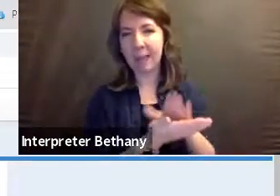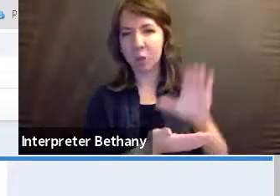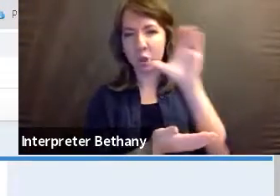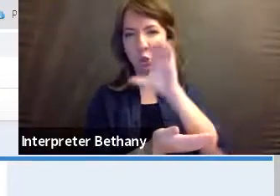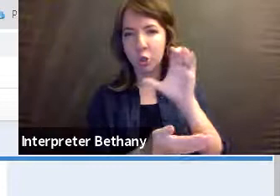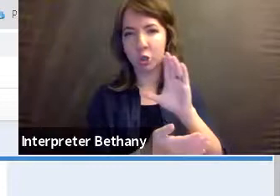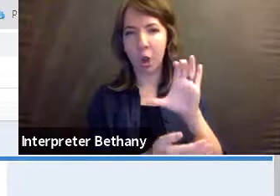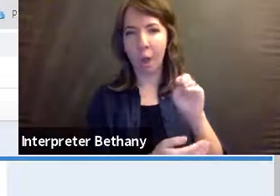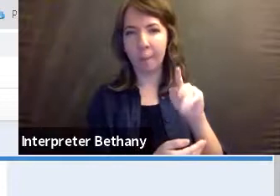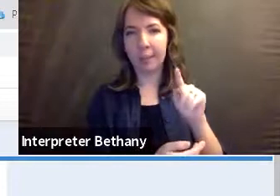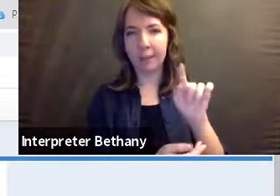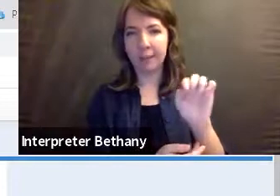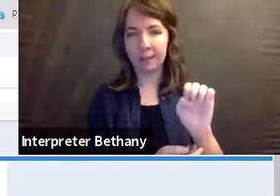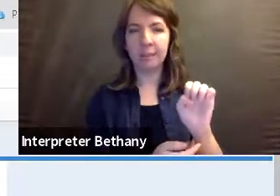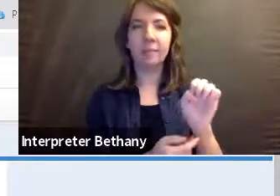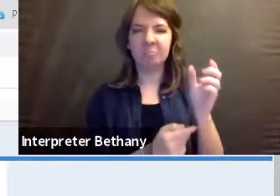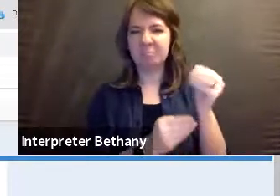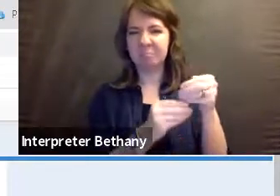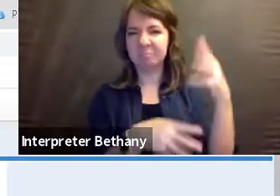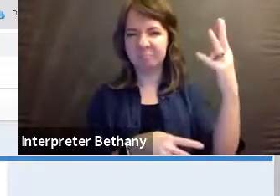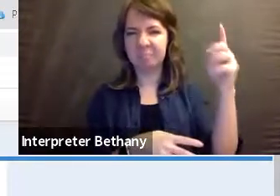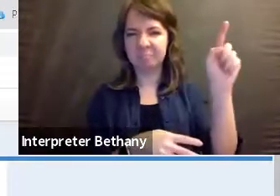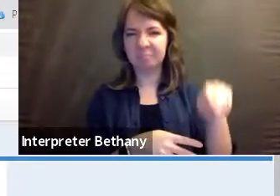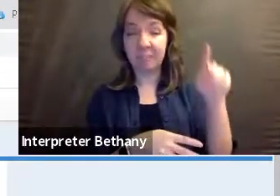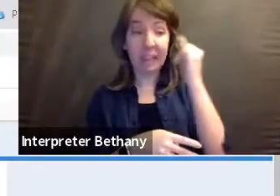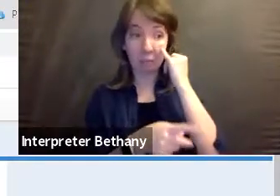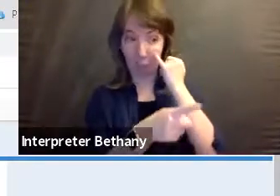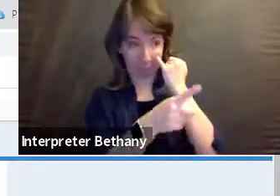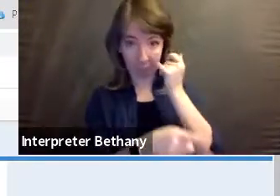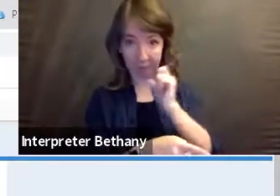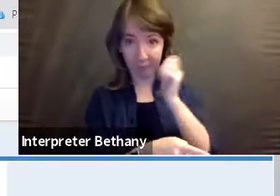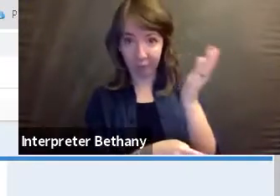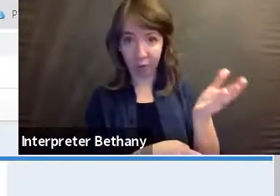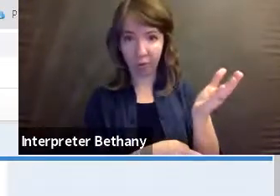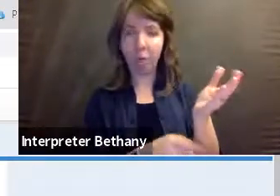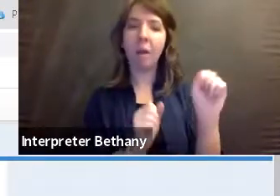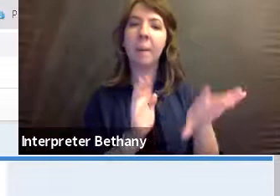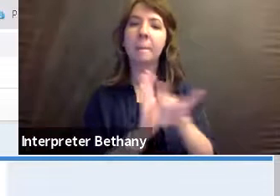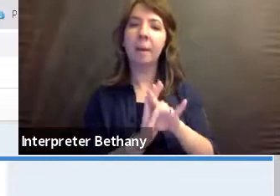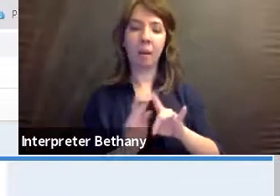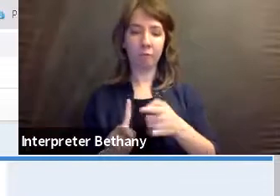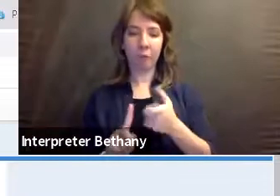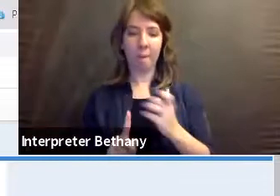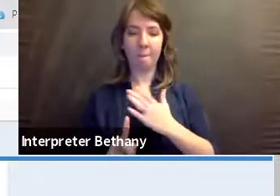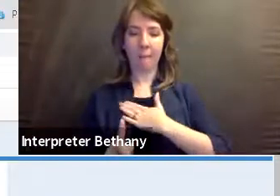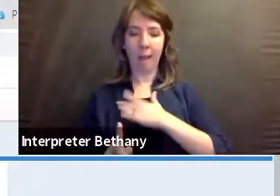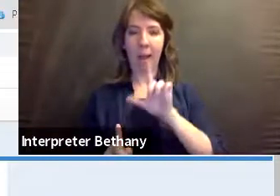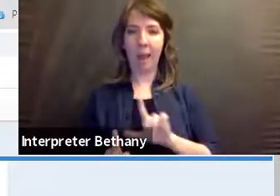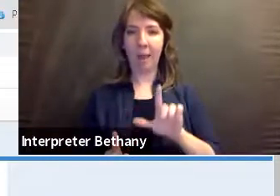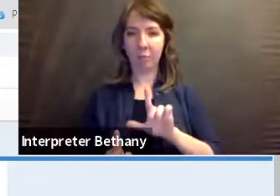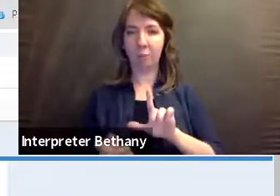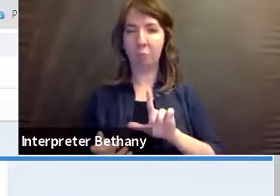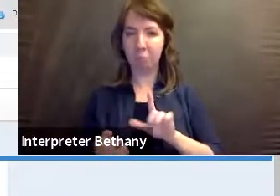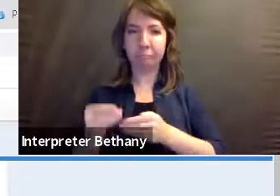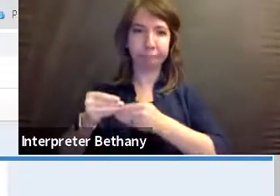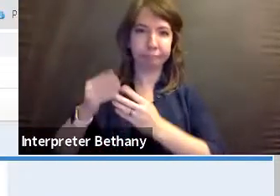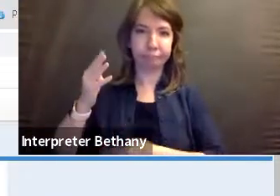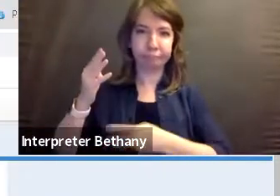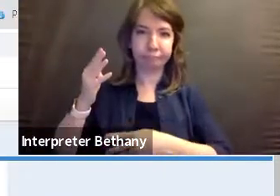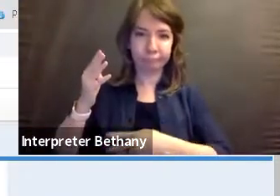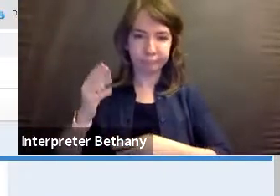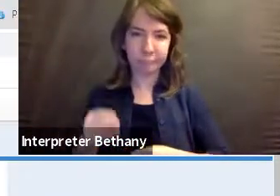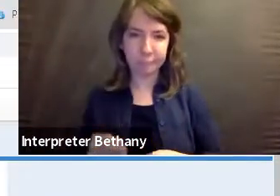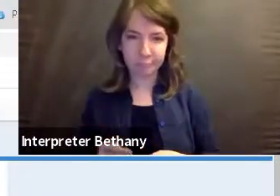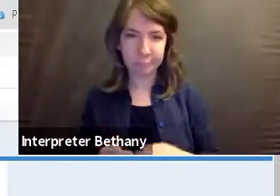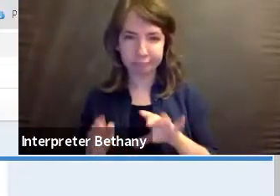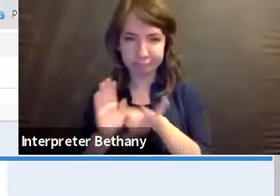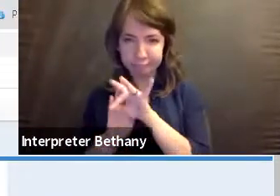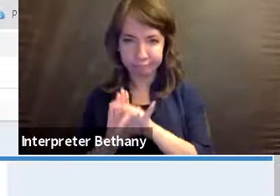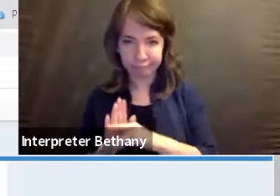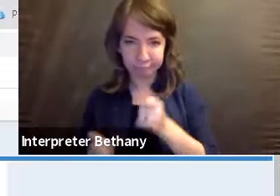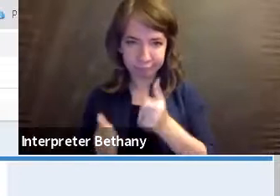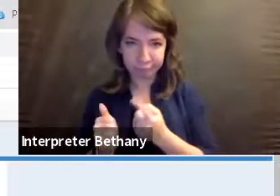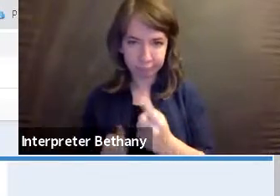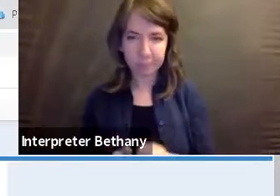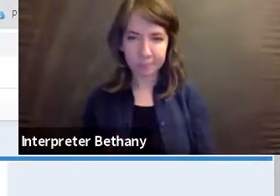Linda Kobashigawa: We have them already listed. So if it's not one in this list, they can choose. It's from my library. And these are all the, all of the databases that we subscribe to, so they can choose sin all wherever they got it from.